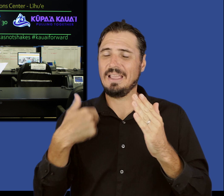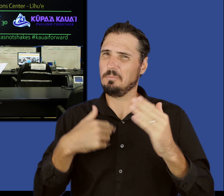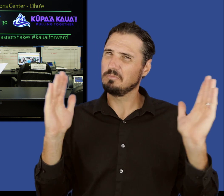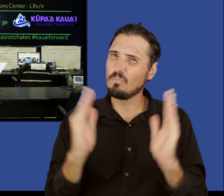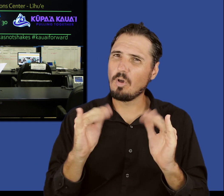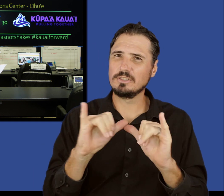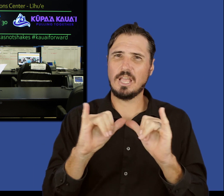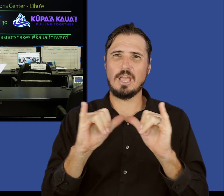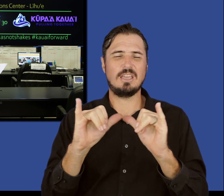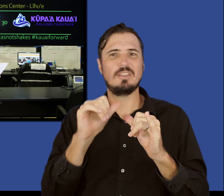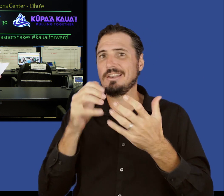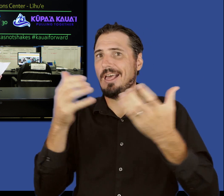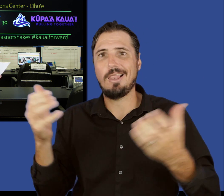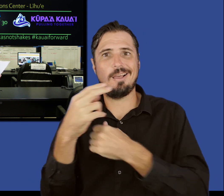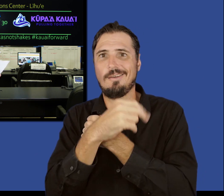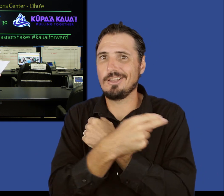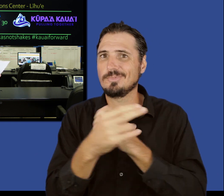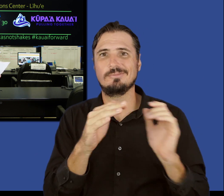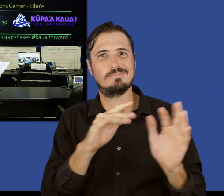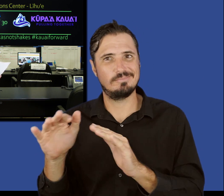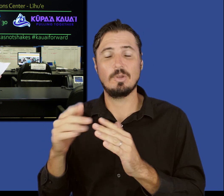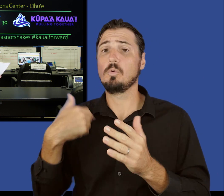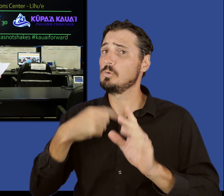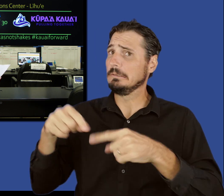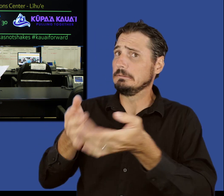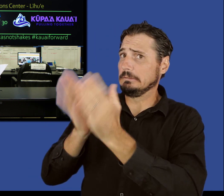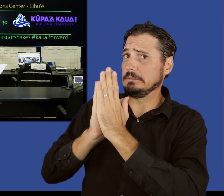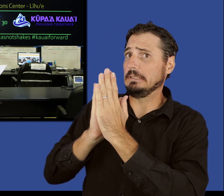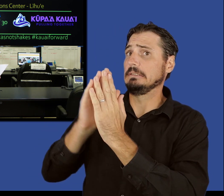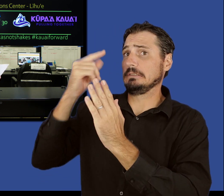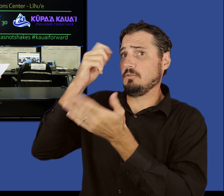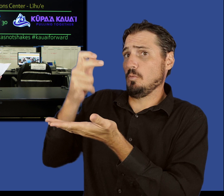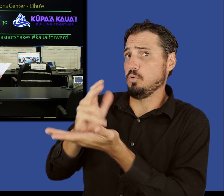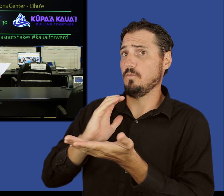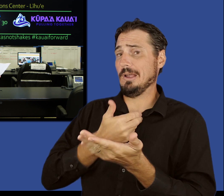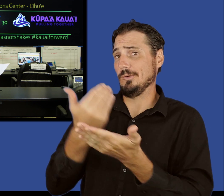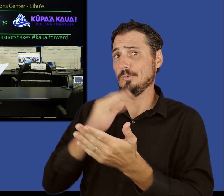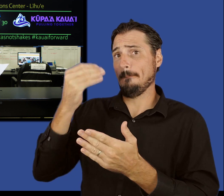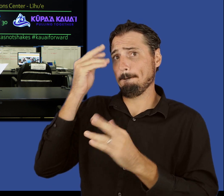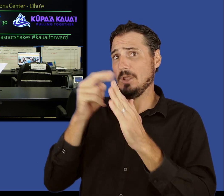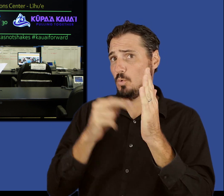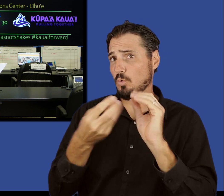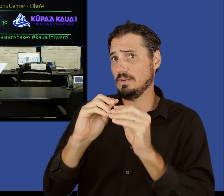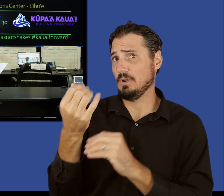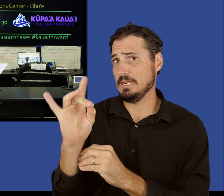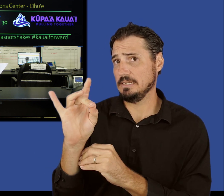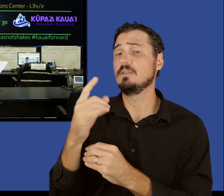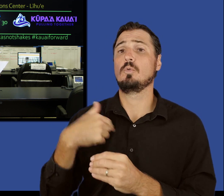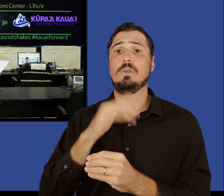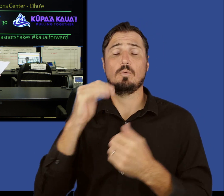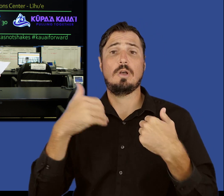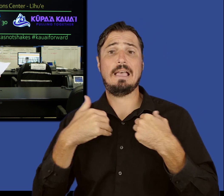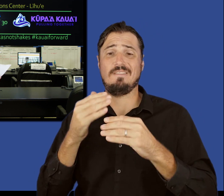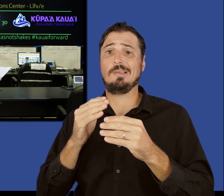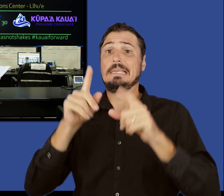authorization, via proposed Mayor’s Emergency Rule 18, to implement a pilot post-arrival testing program for all incoming arrivals to Kaua‘i.